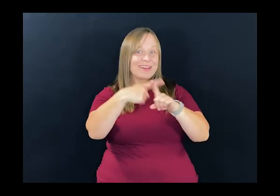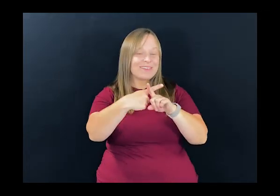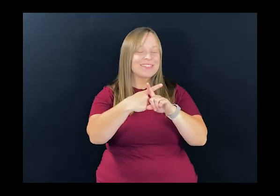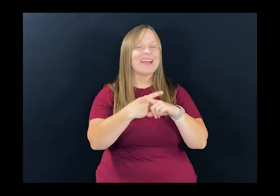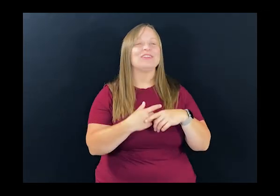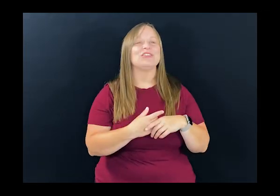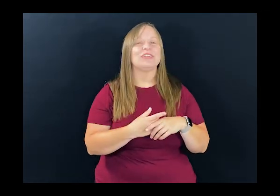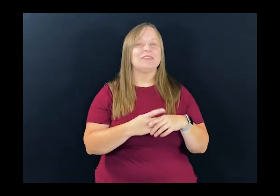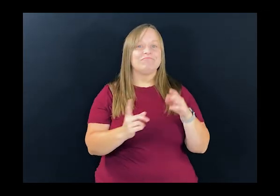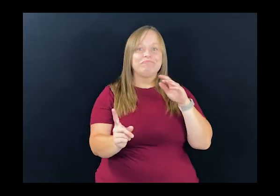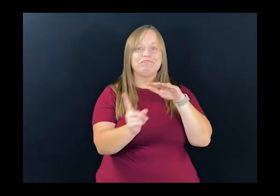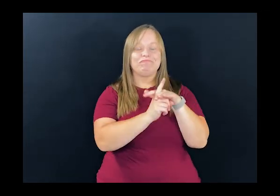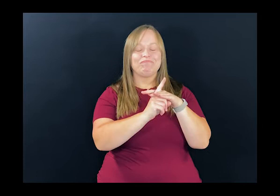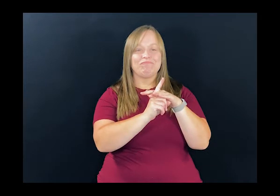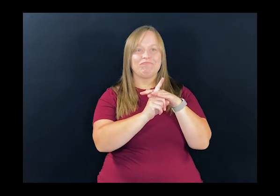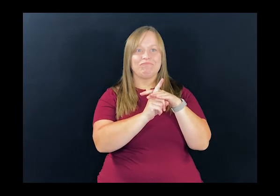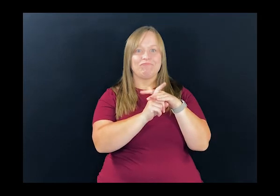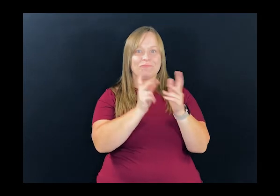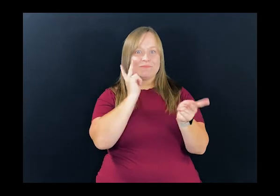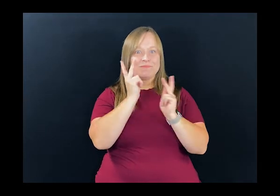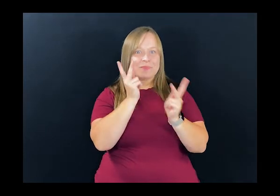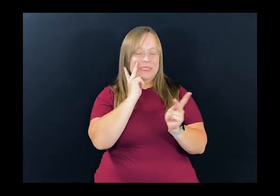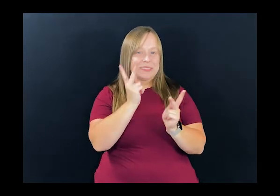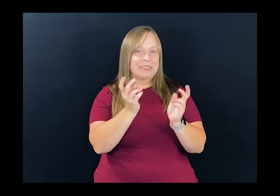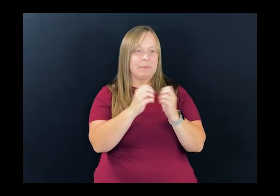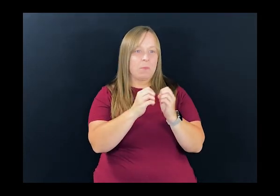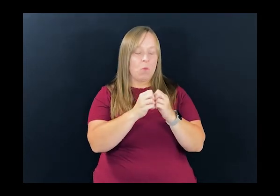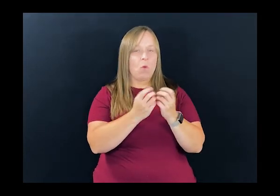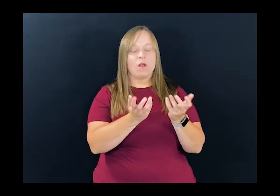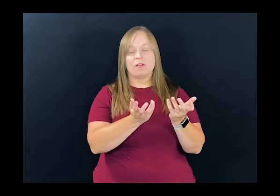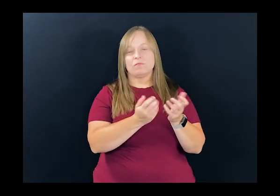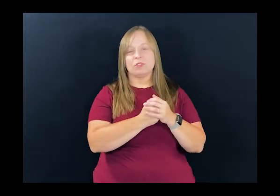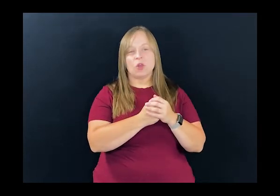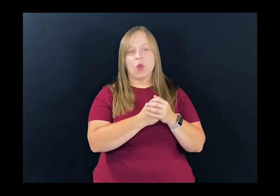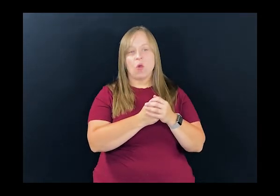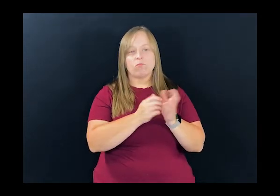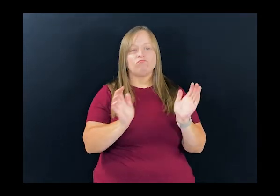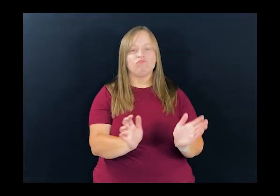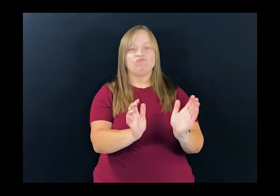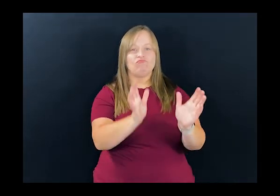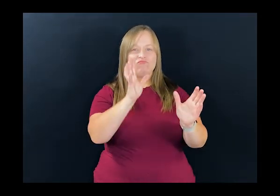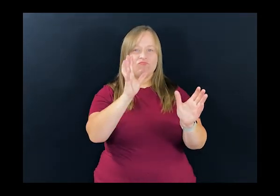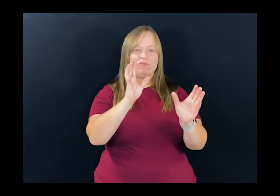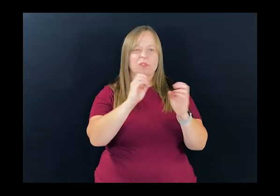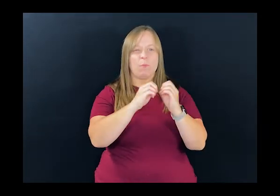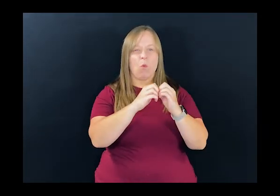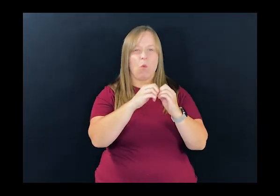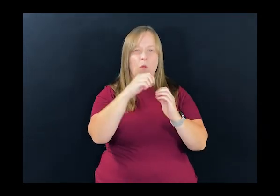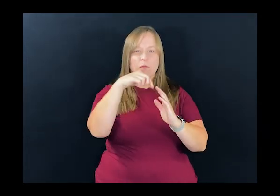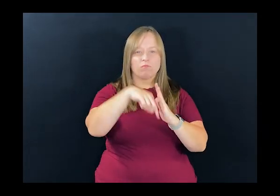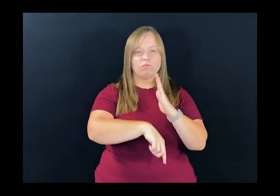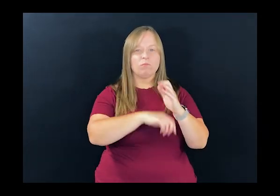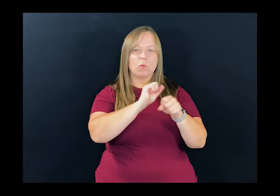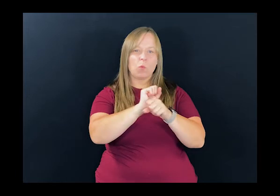that has really kind of come to the forefront. So we're really going to be doing some more work